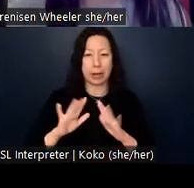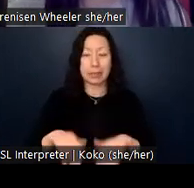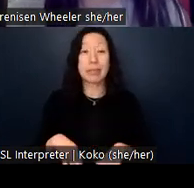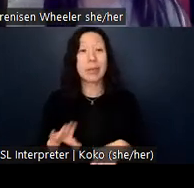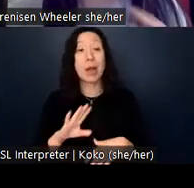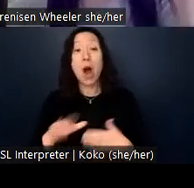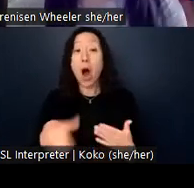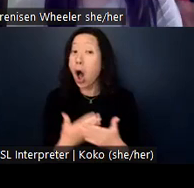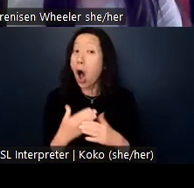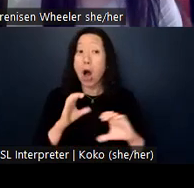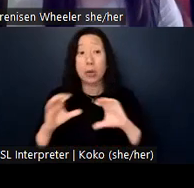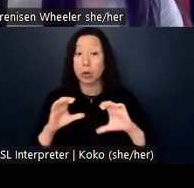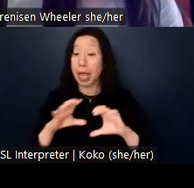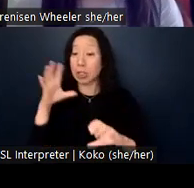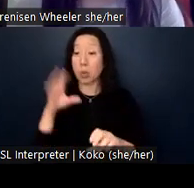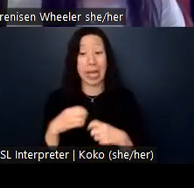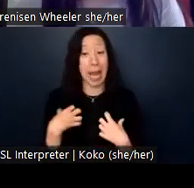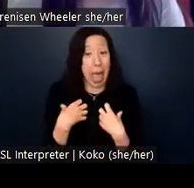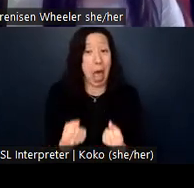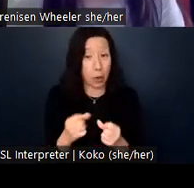is respectful, whether it's personal minor of the phone.